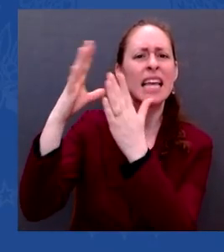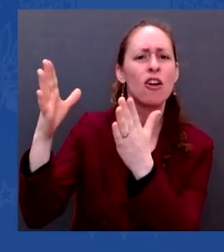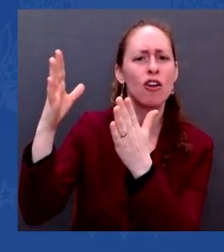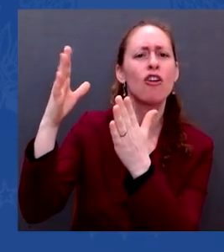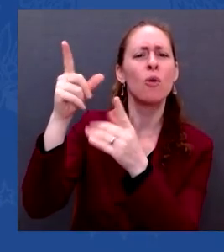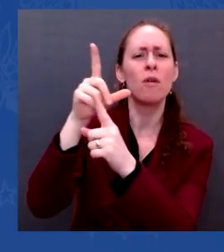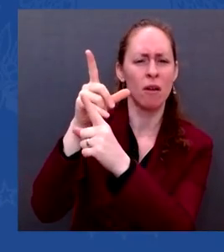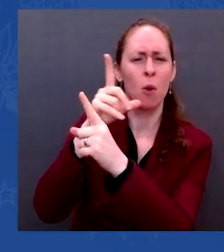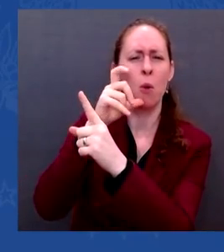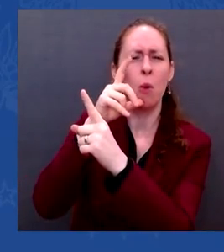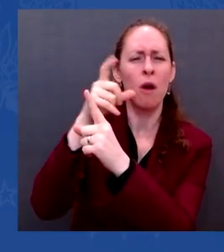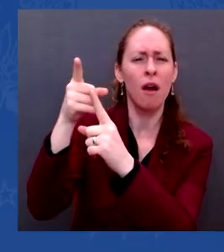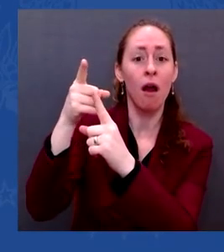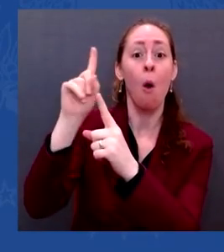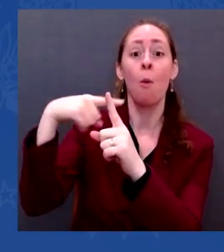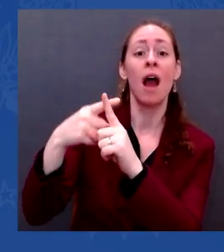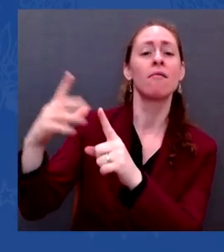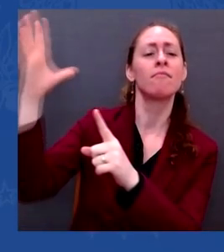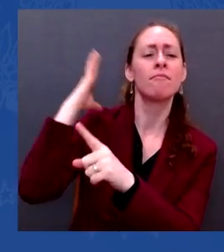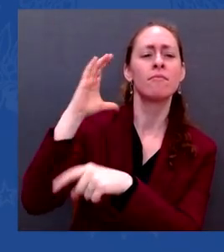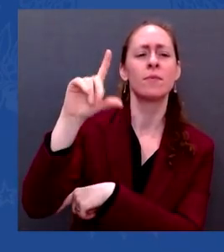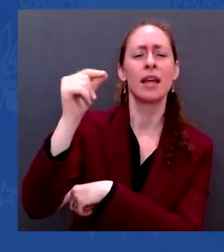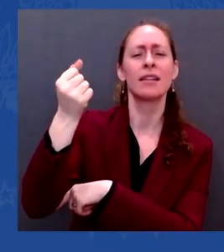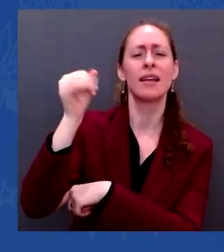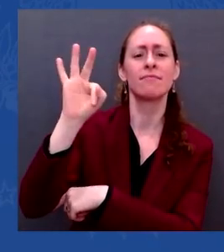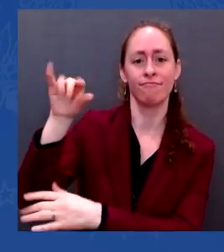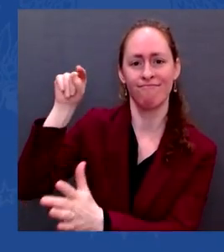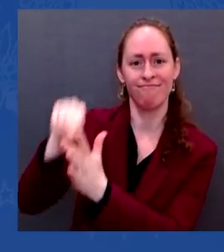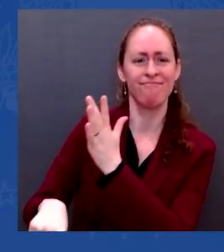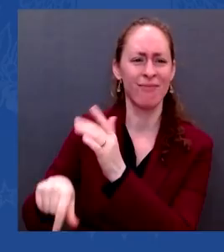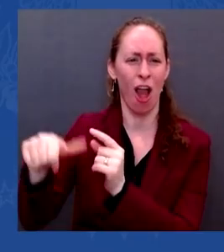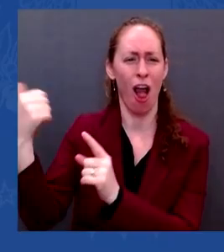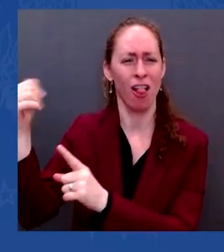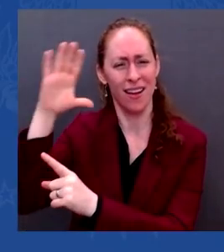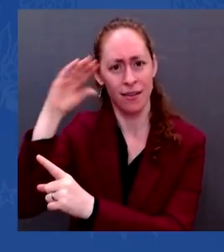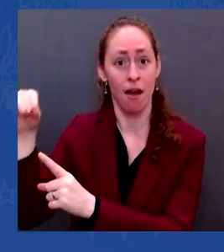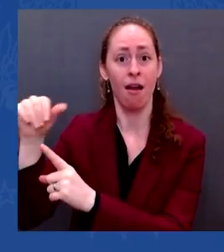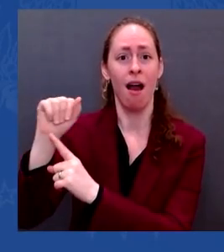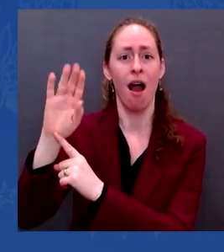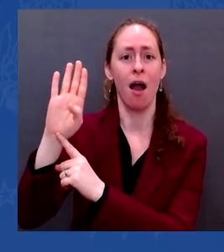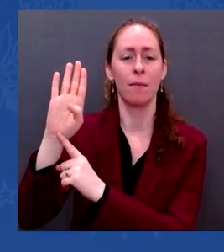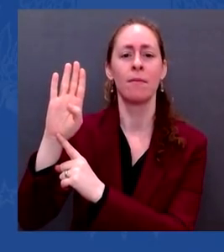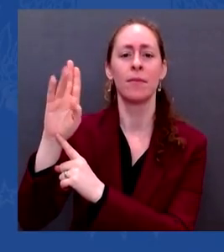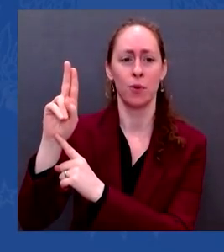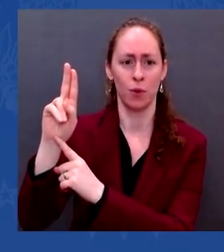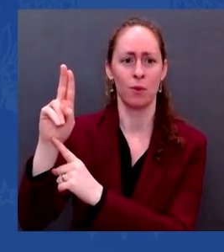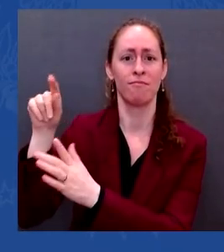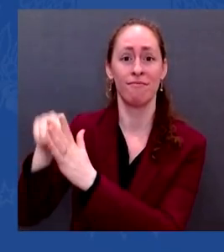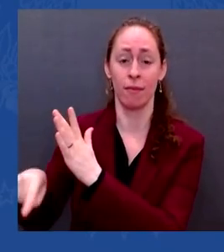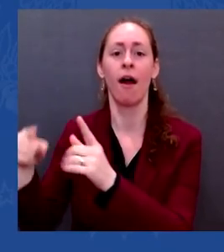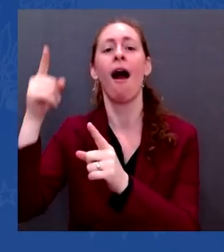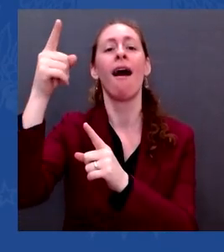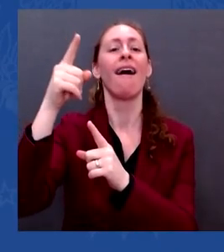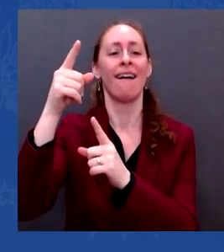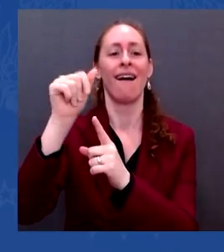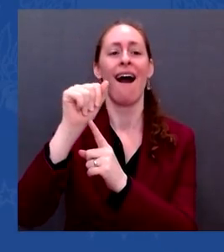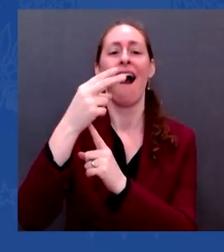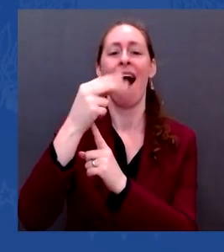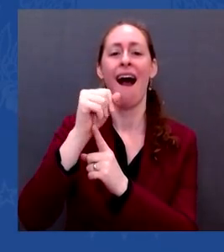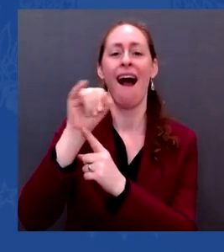targeting Americans, our Allies and our partners, and countless civilians in the Middle East, Africa, and in South Asia.